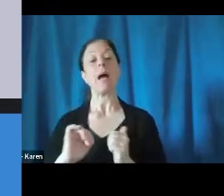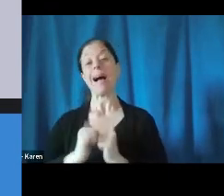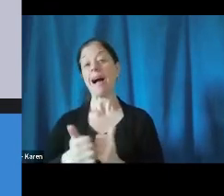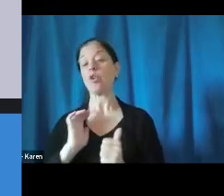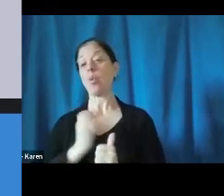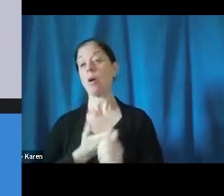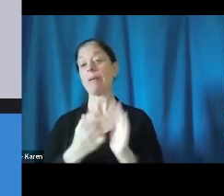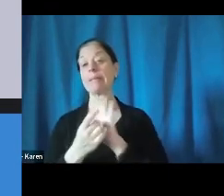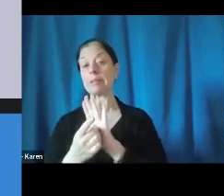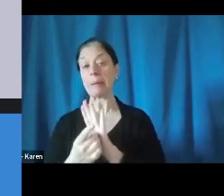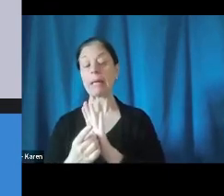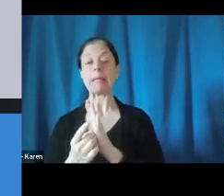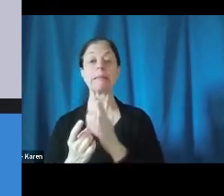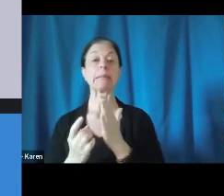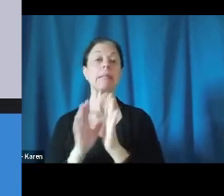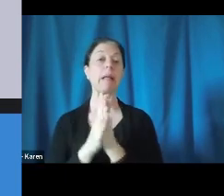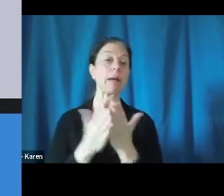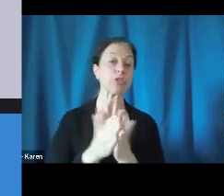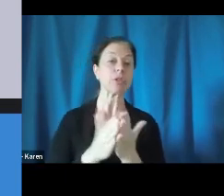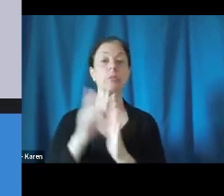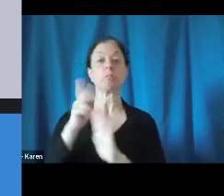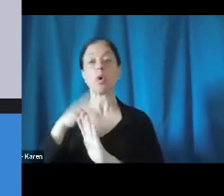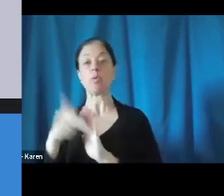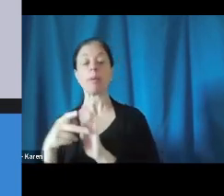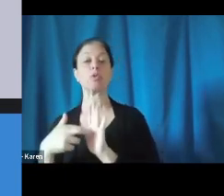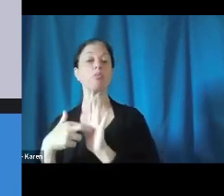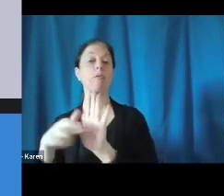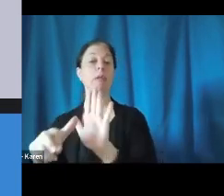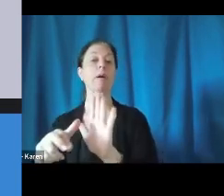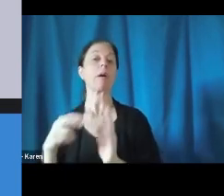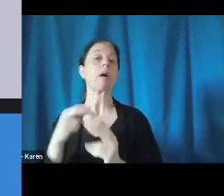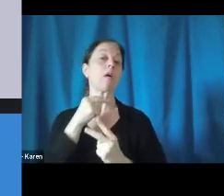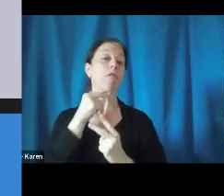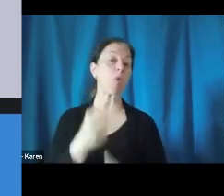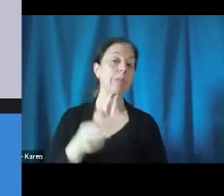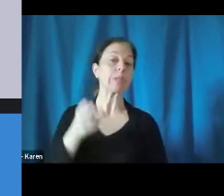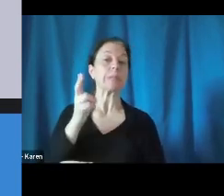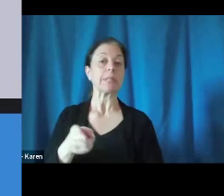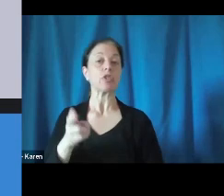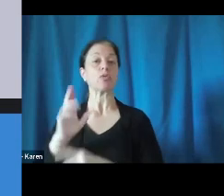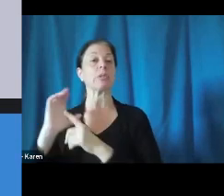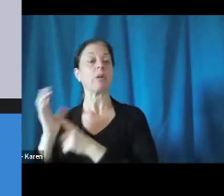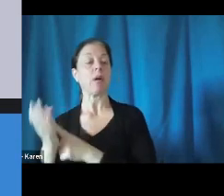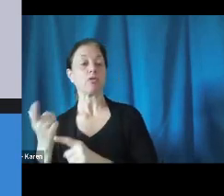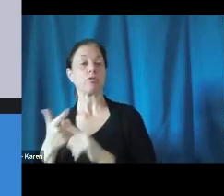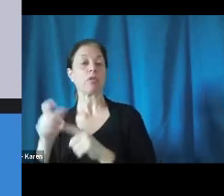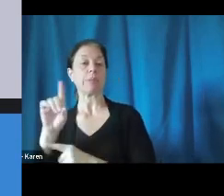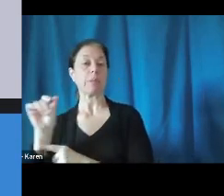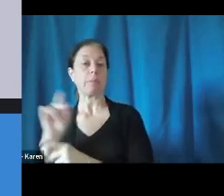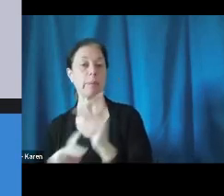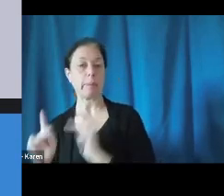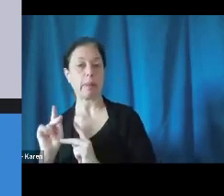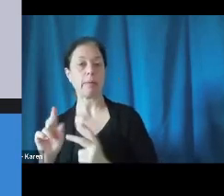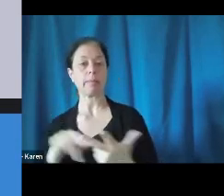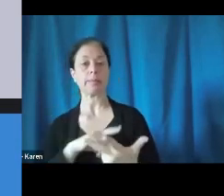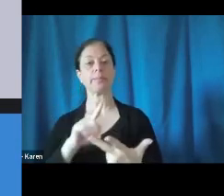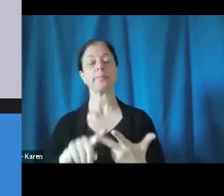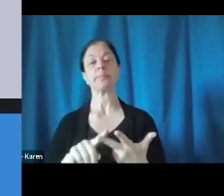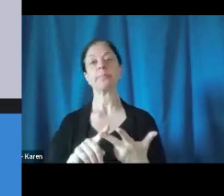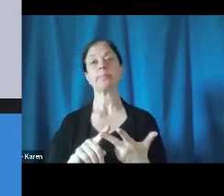accessibility. How do our displays, collections,